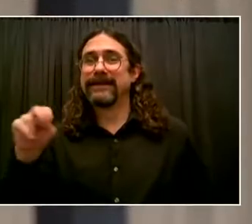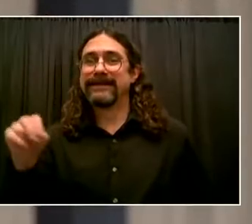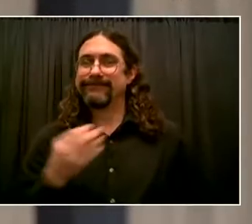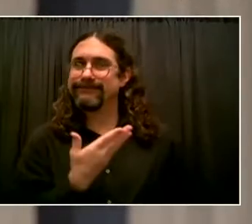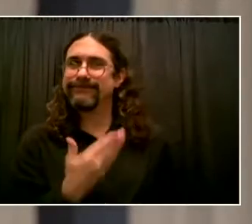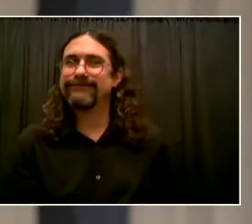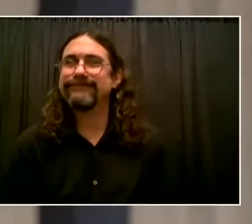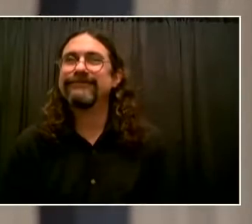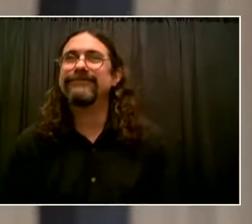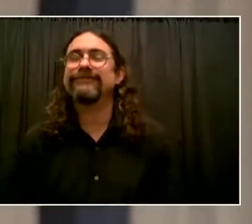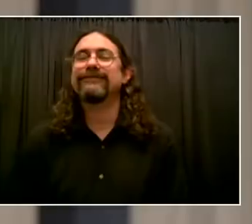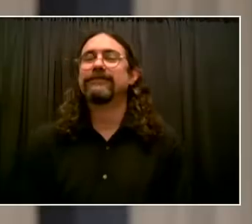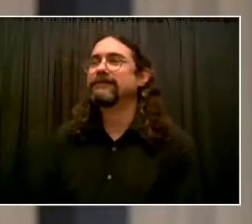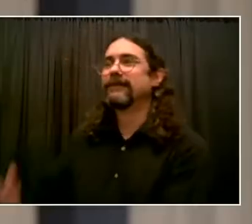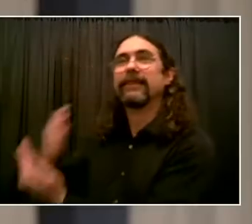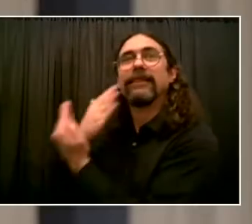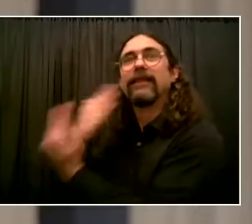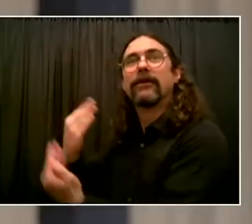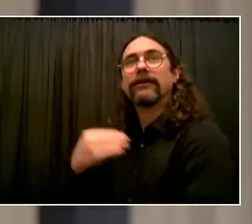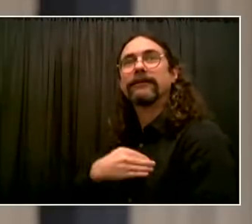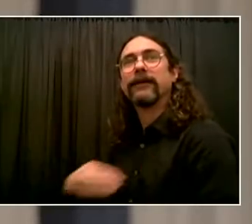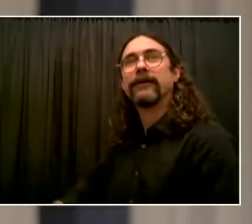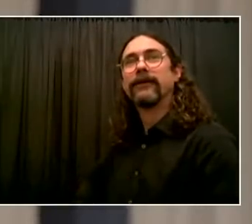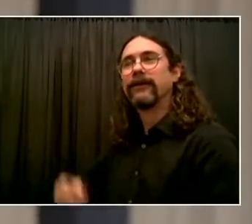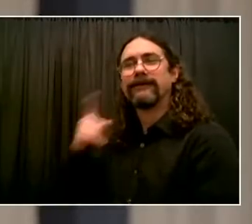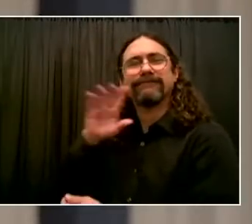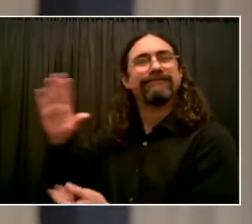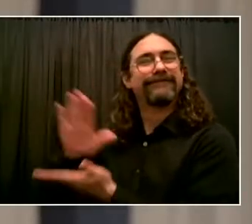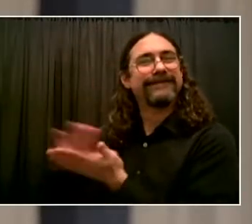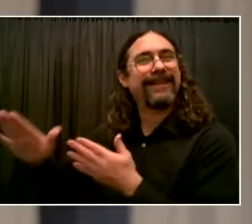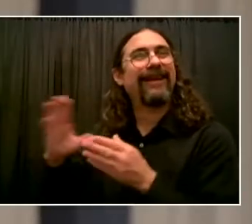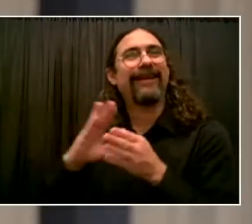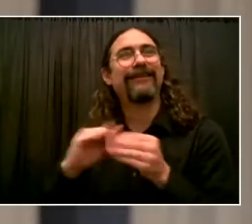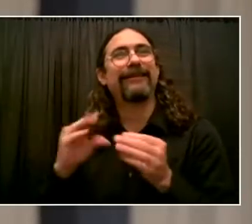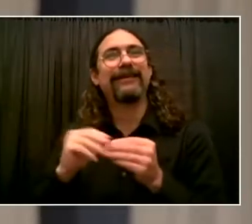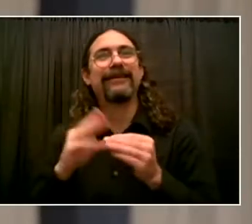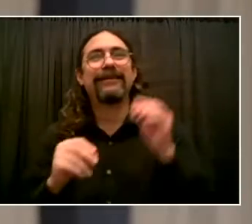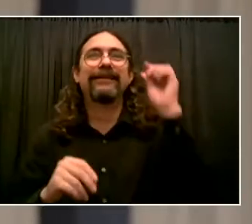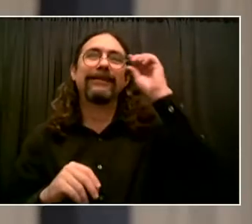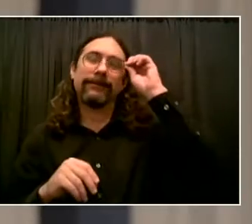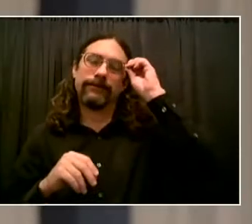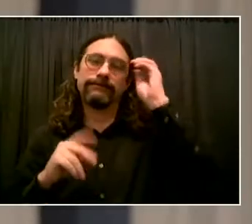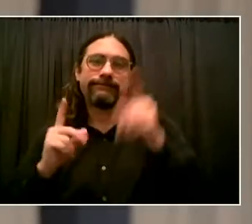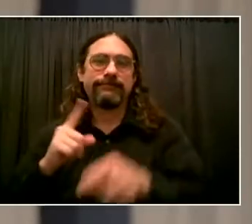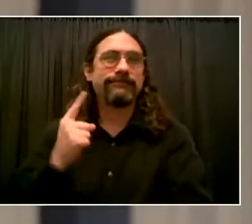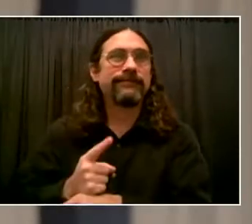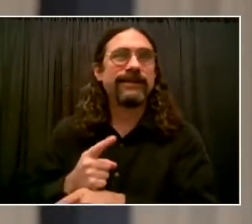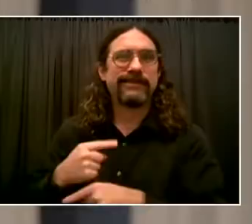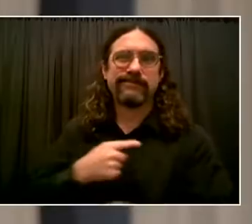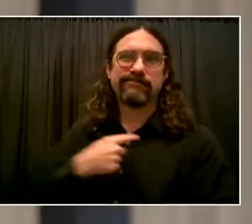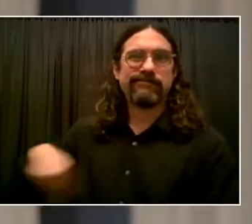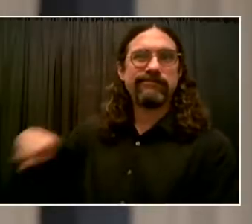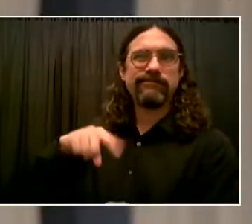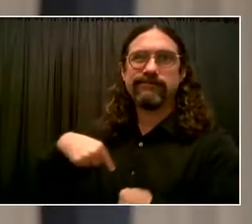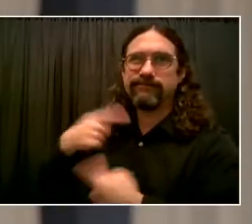TODAY. OUR DEPUTY MAYOR OF HOUSING AND DEVELOPMENT. THANK YOU MR. MAYOR FOR OTHSE GENEROUS WORDS.